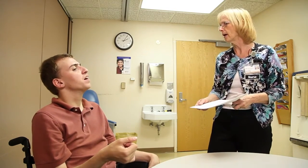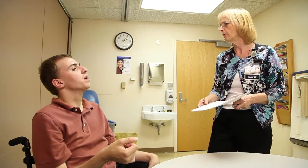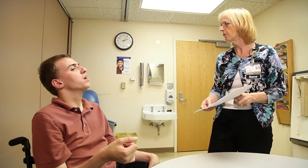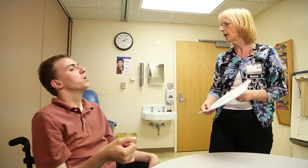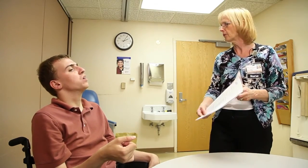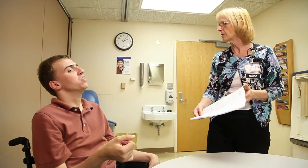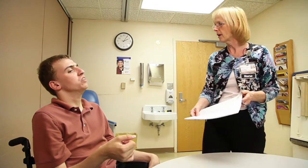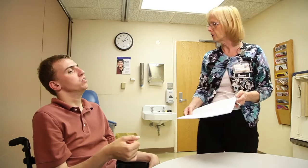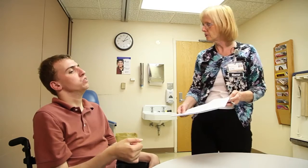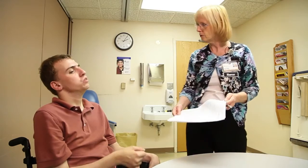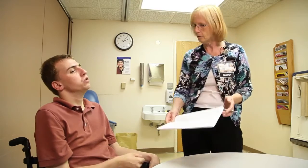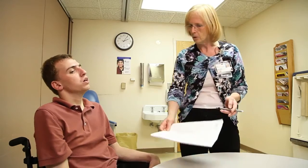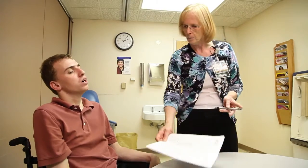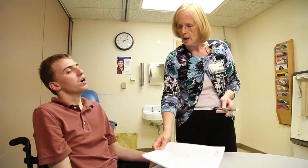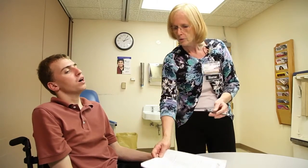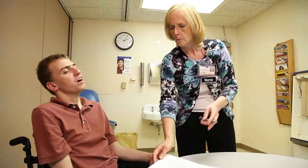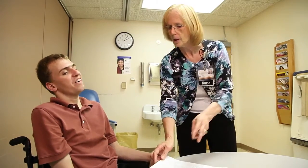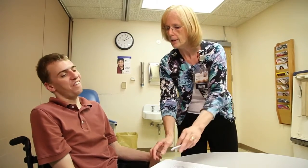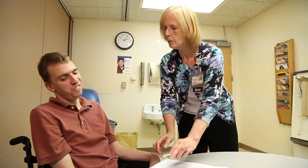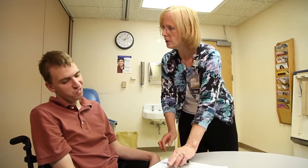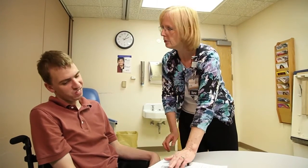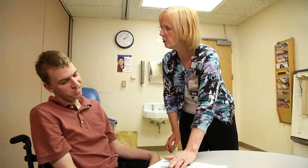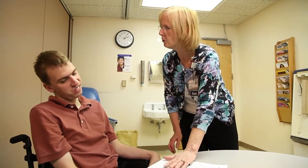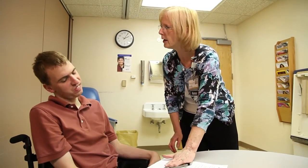is to have you fill out this health history form. So I'm going to leave it with you